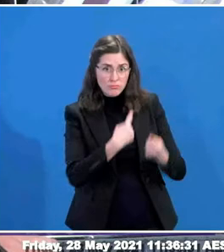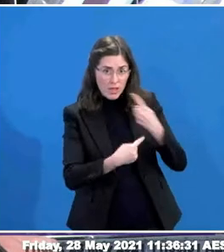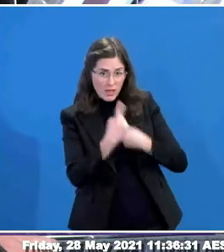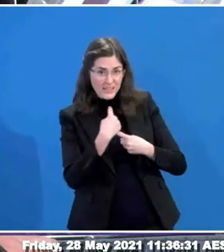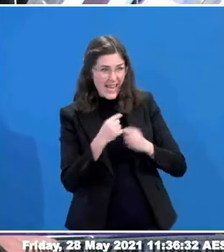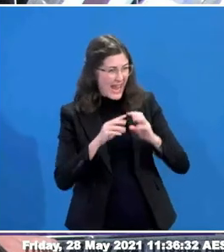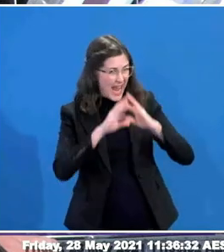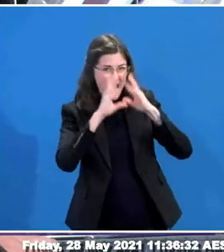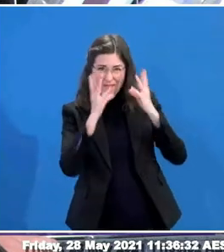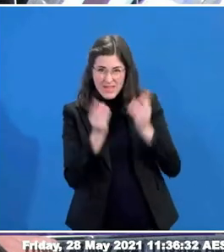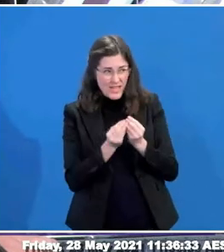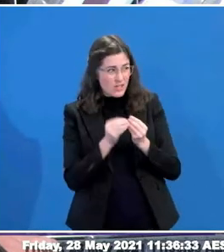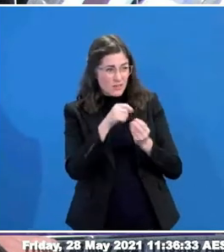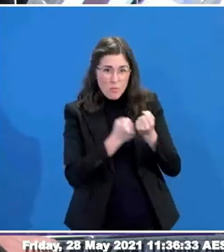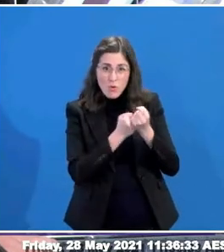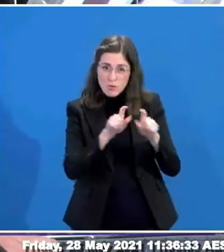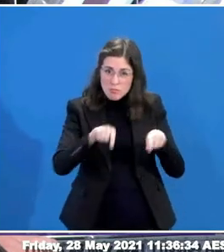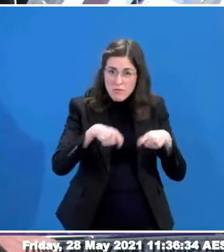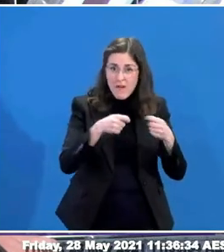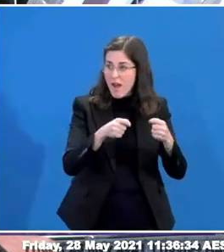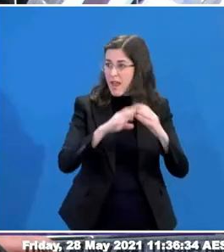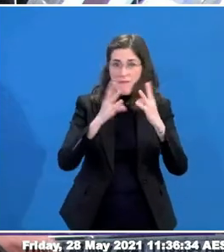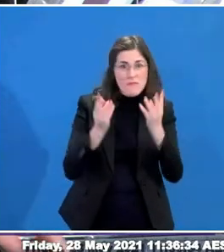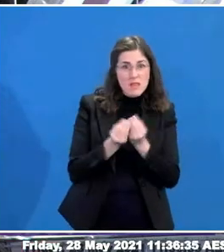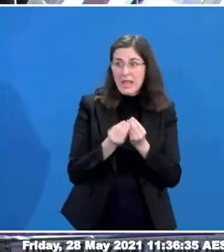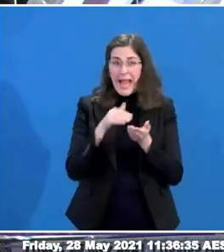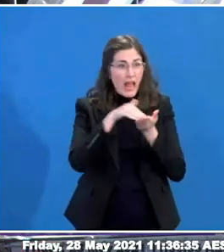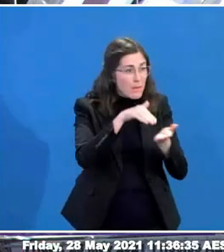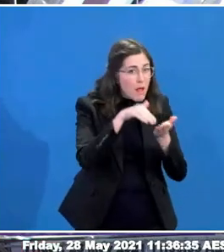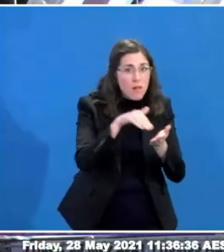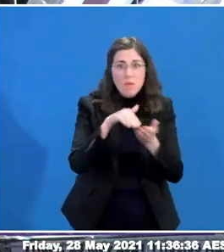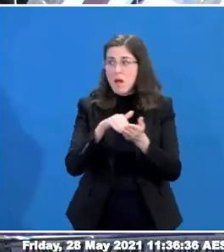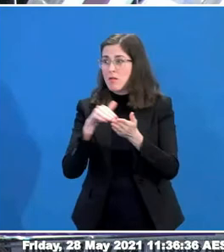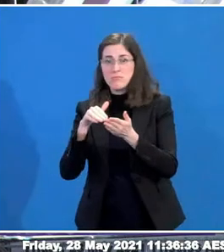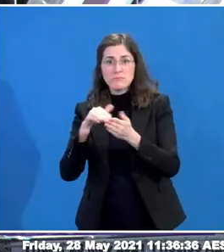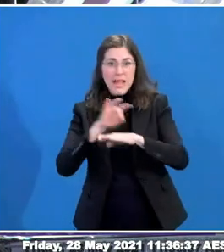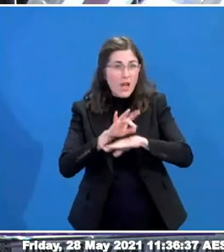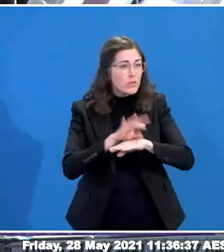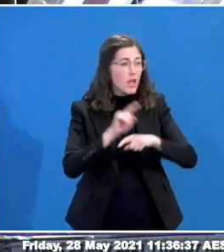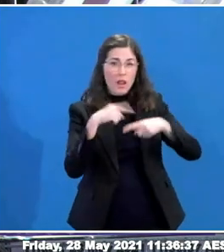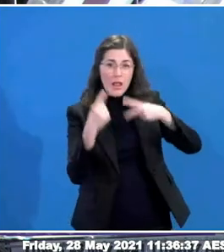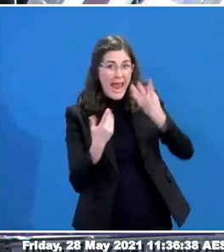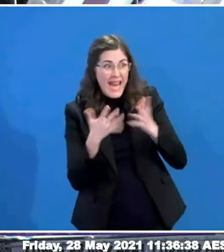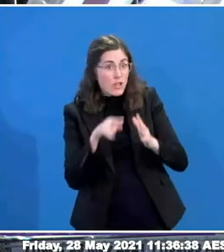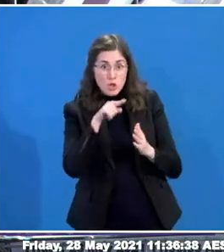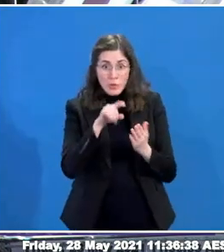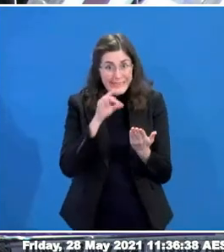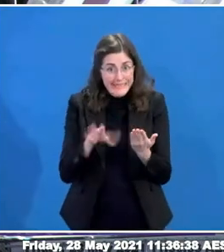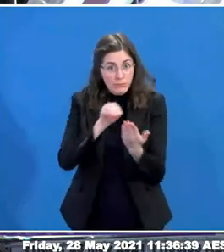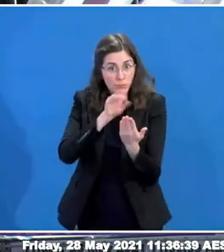to say in relation to the specific assistance or support to the residents is set out in paragraph 296 ---